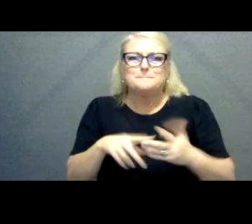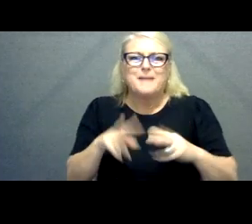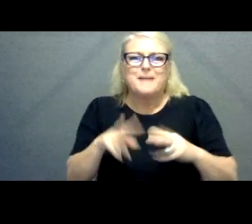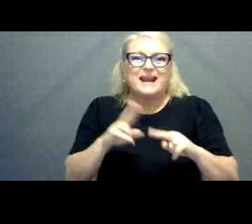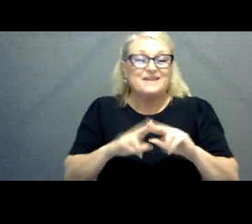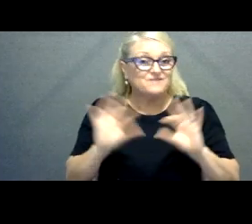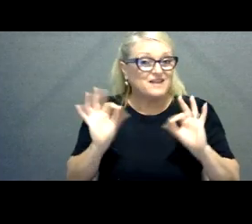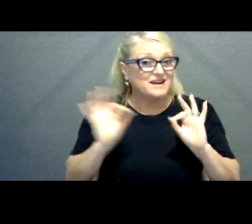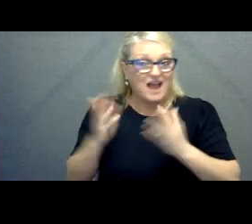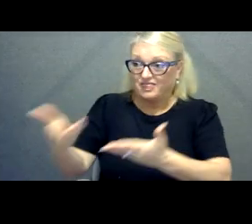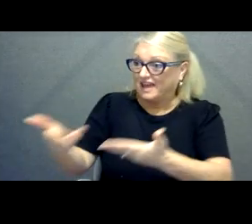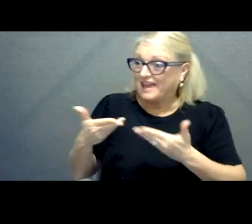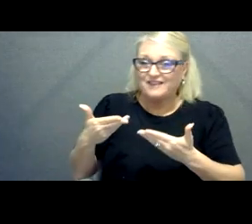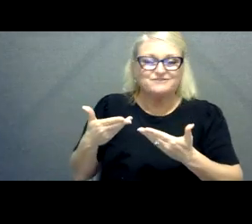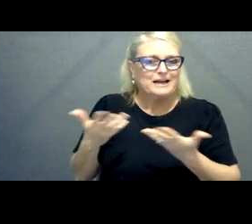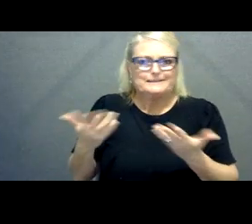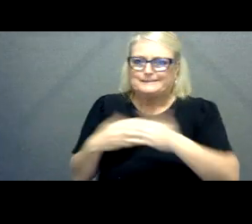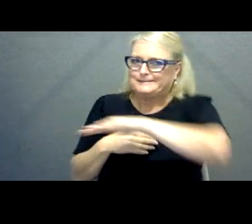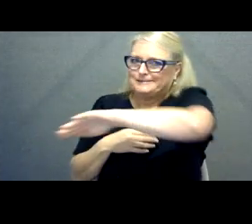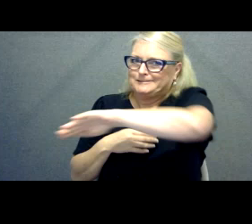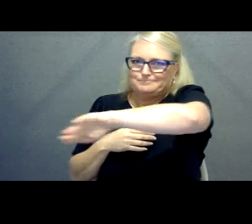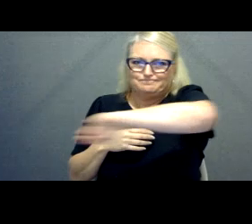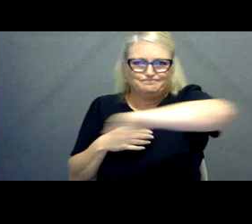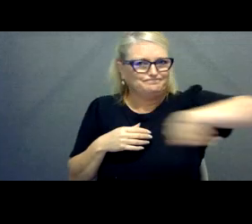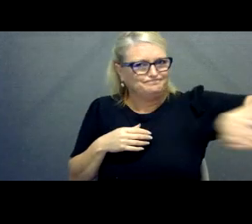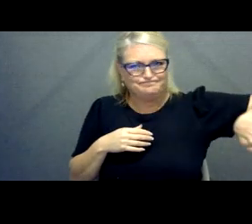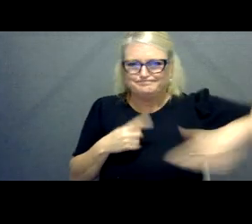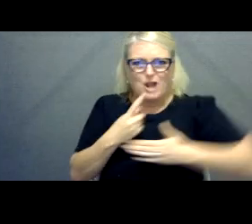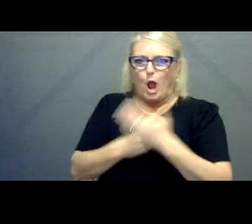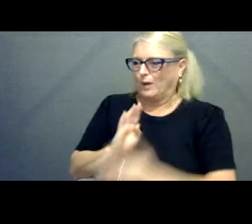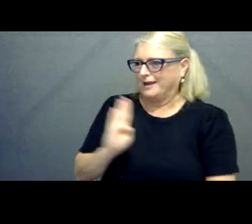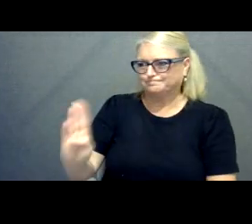and that's sort of in an ongoing way though right Leanne so for people who might have